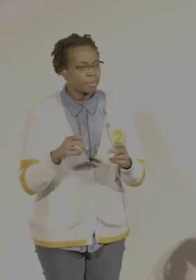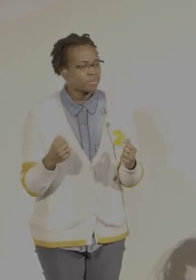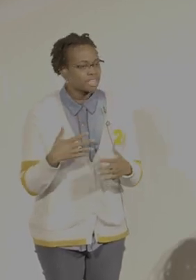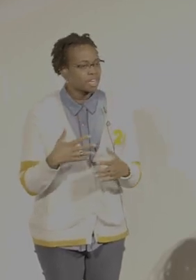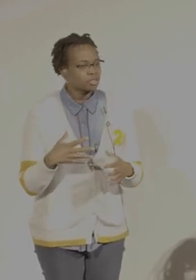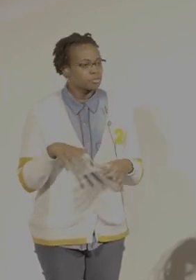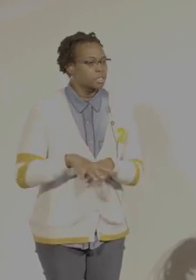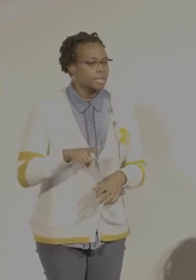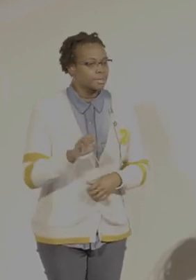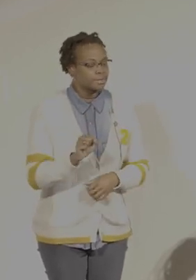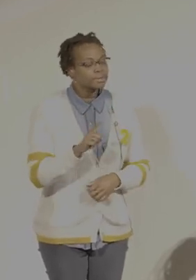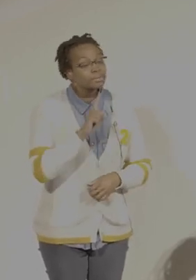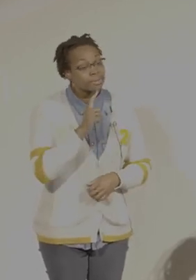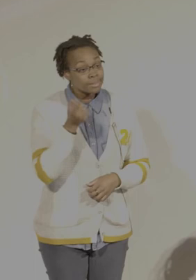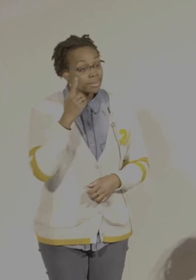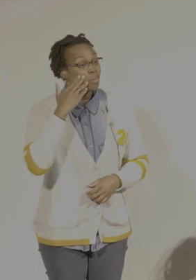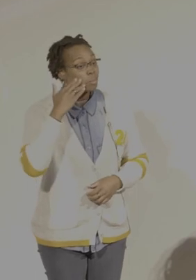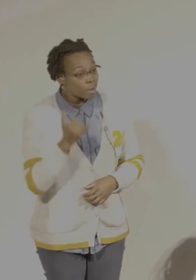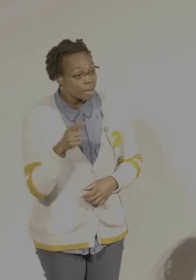I can really understand why they're scared.